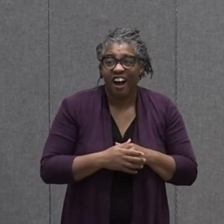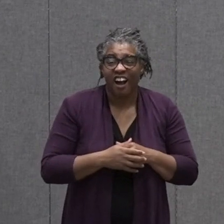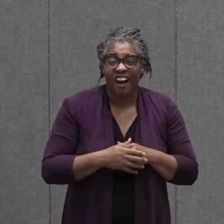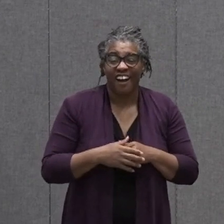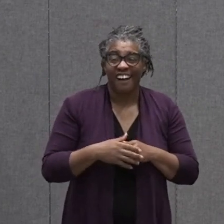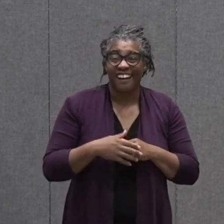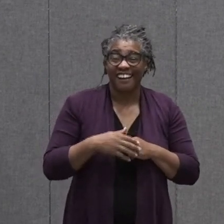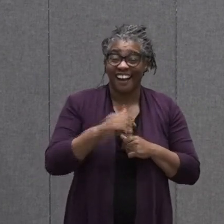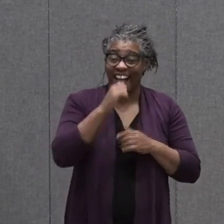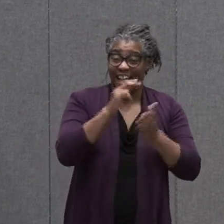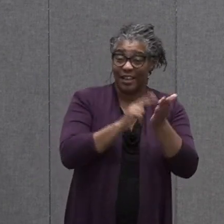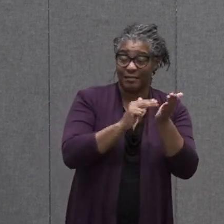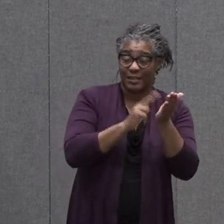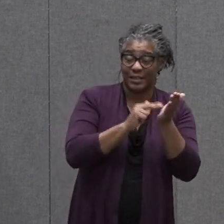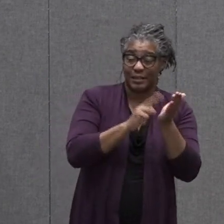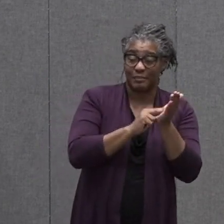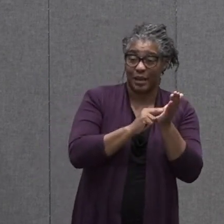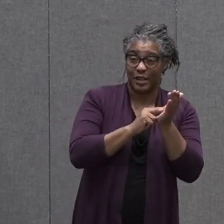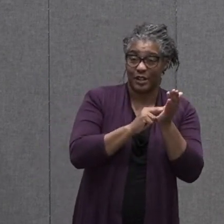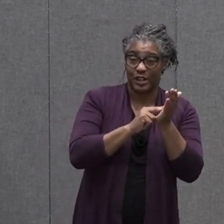Do you think Peanut Butter and Jelly go well together?